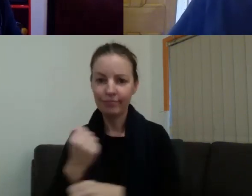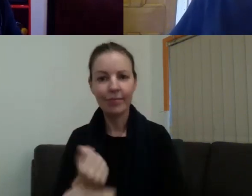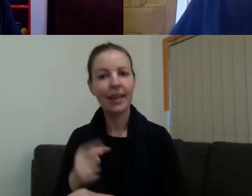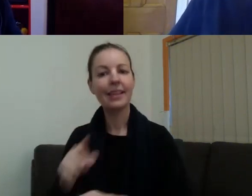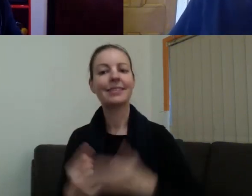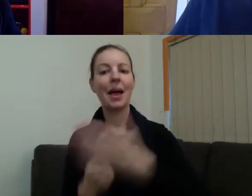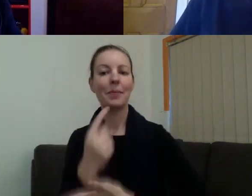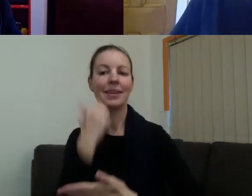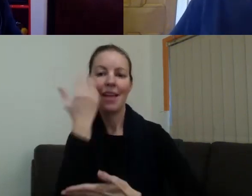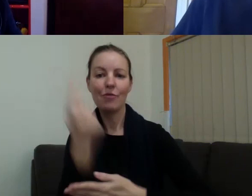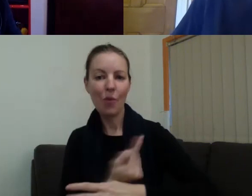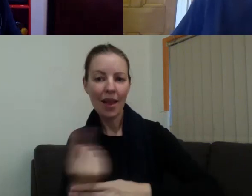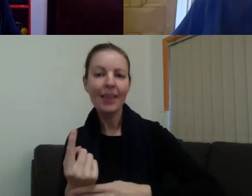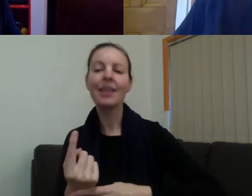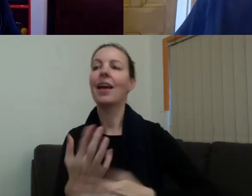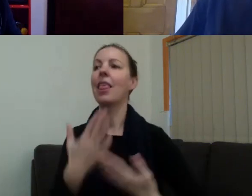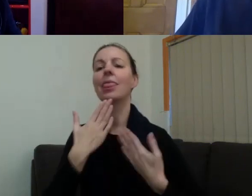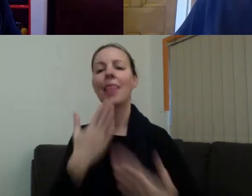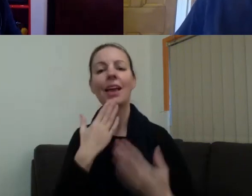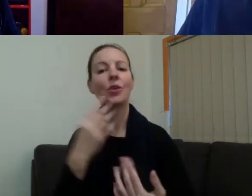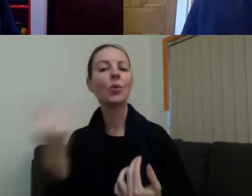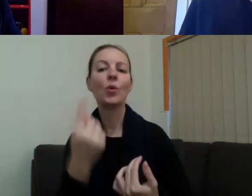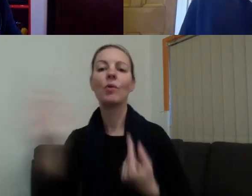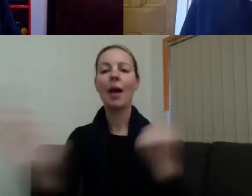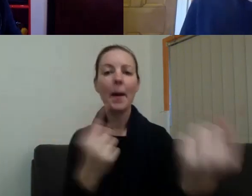everybody that's come, to everybody that's connected, and shared their